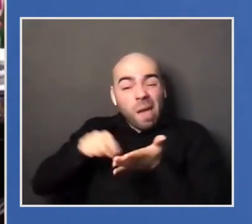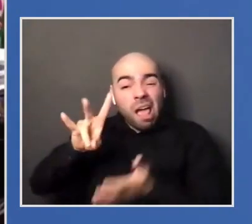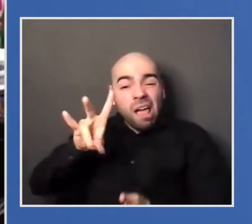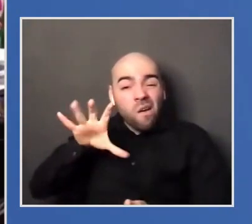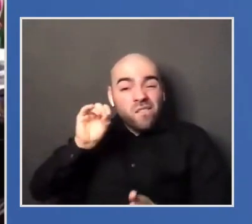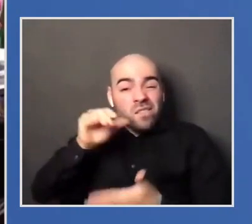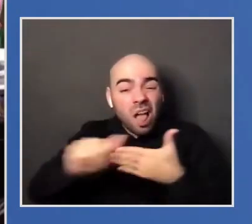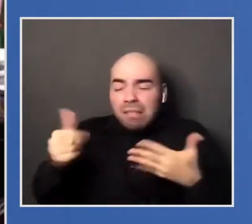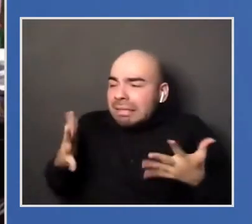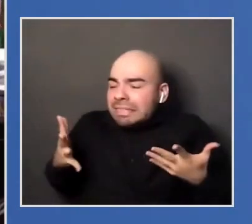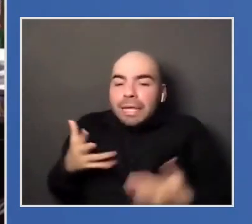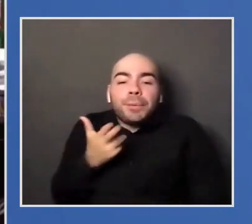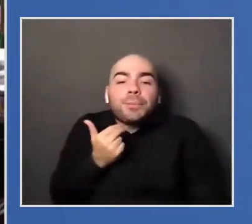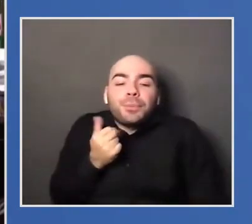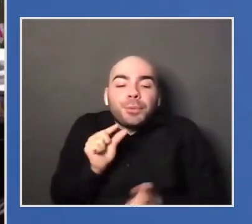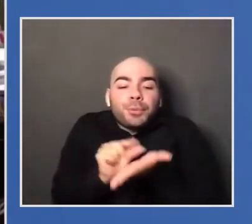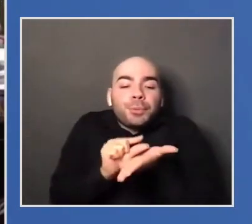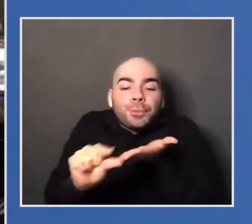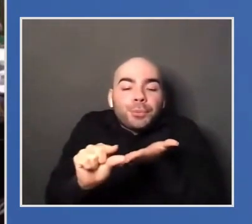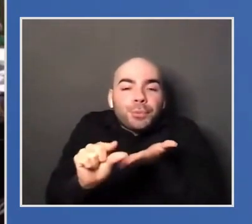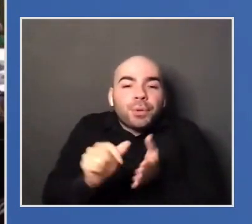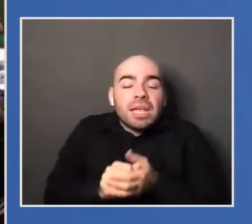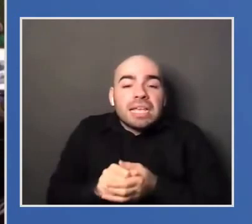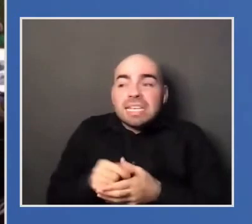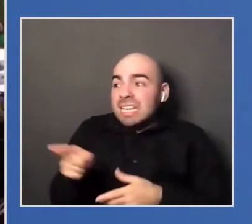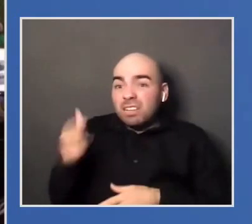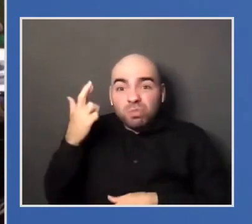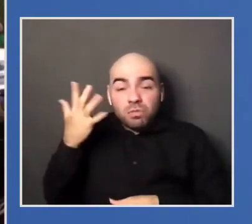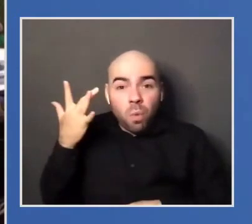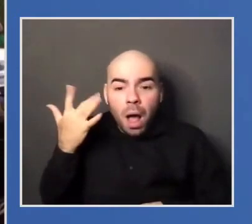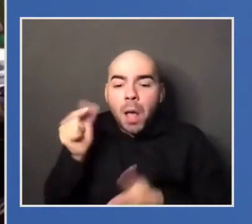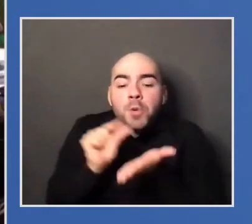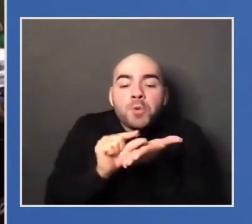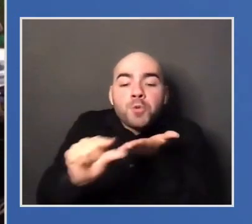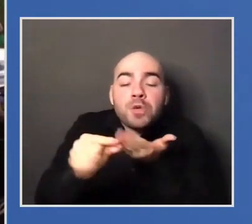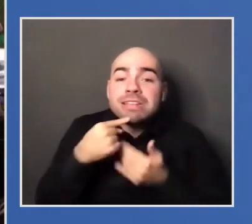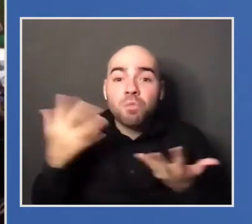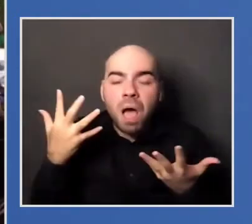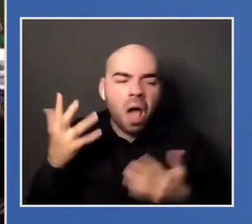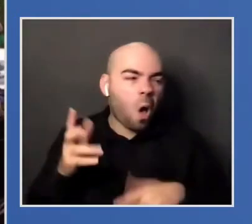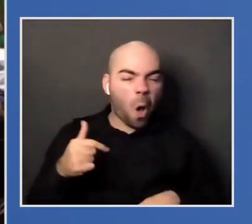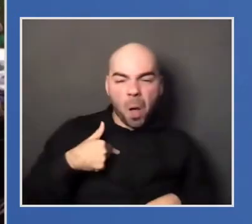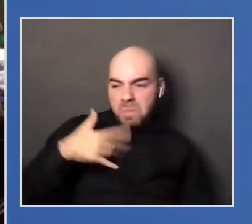WE CAN BE BETTER THAN WHAT WE